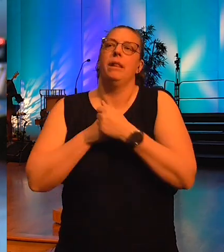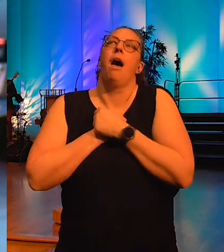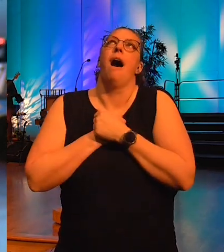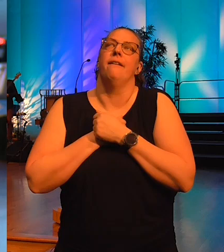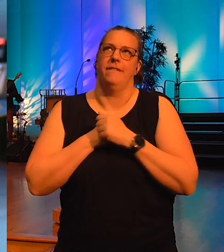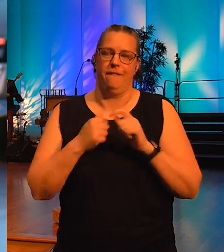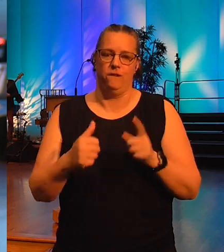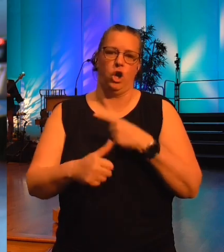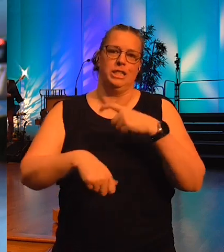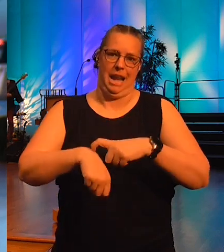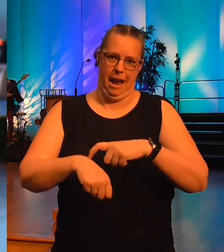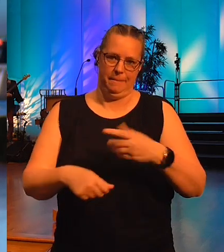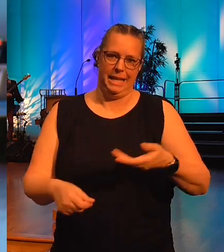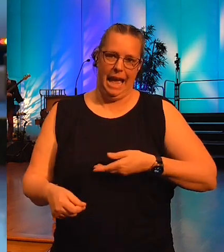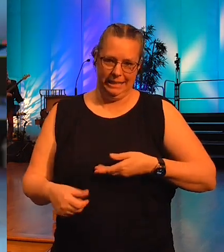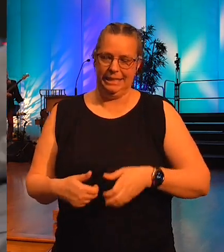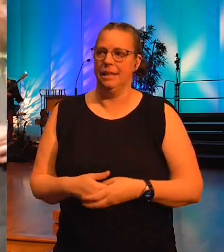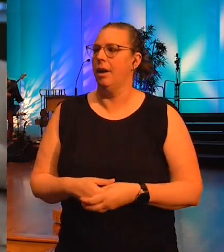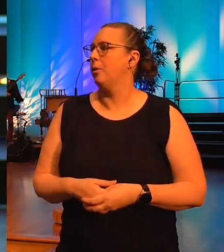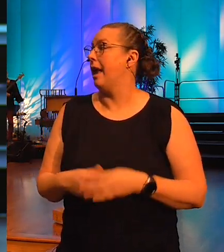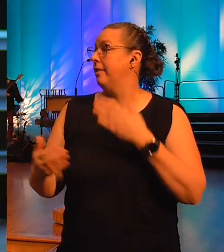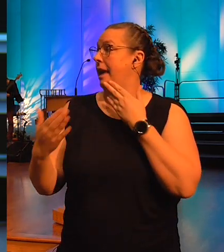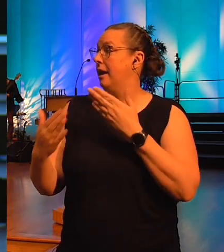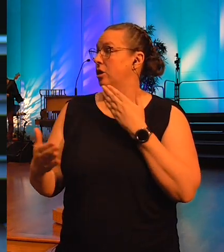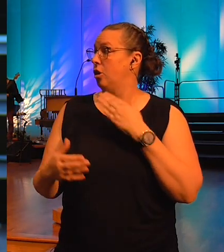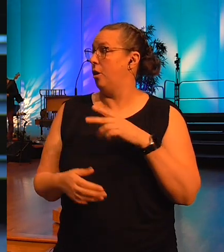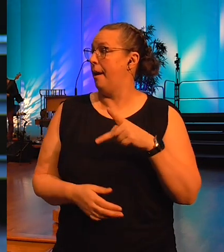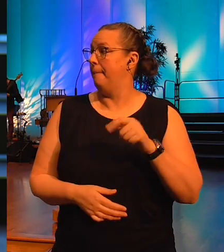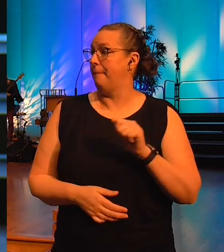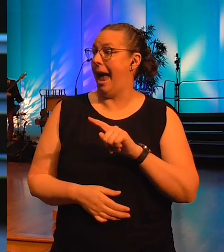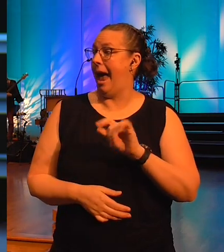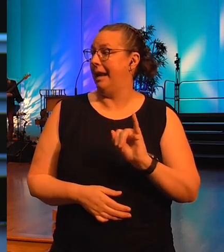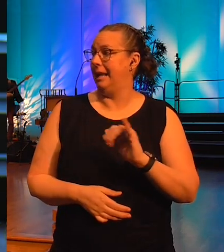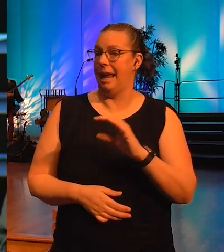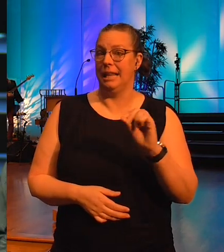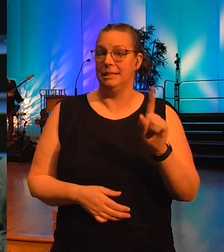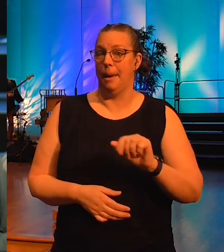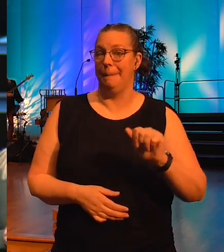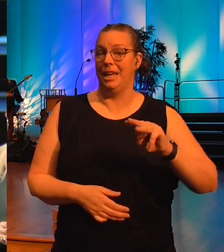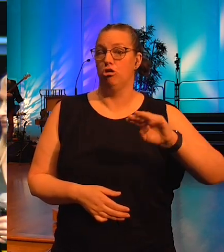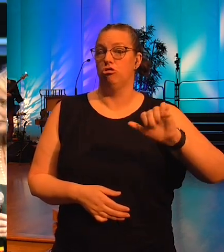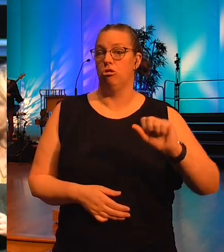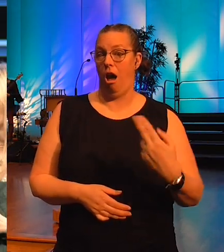you for visiting with us thank you Michelle uh Patty and Samir we're so grateful for the